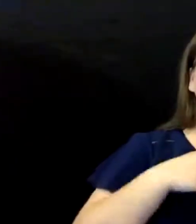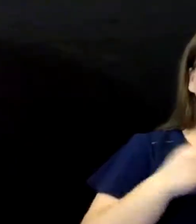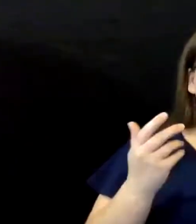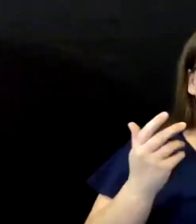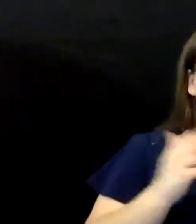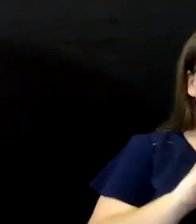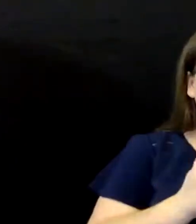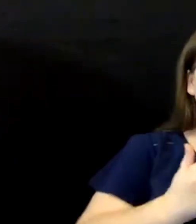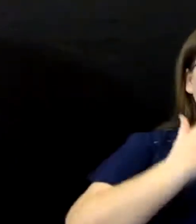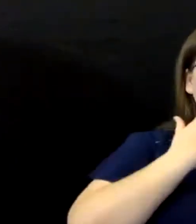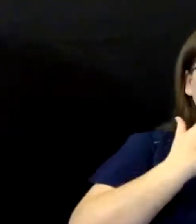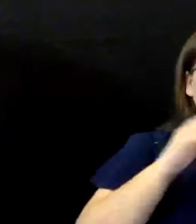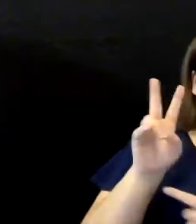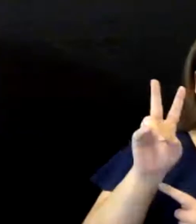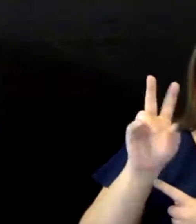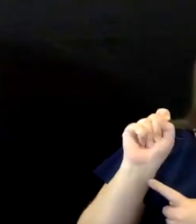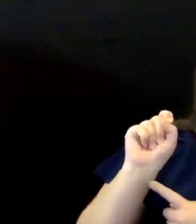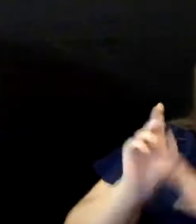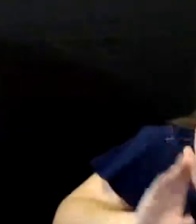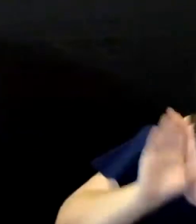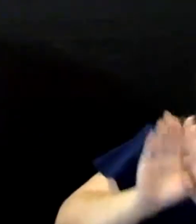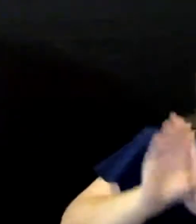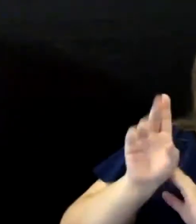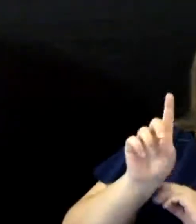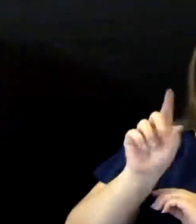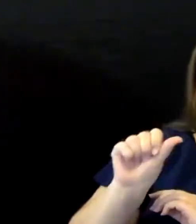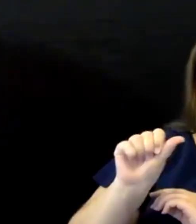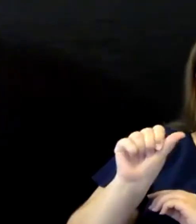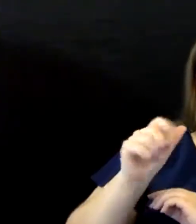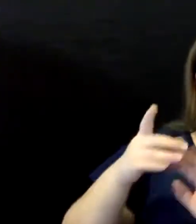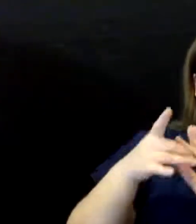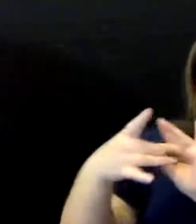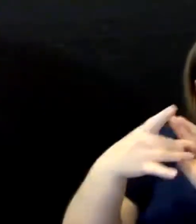thanking the Vermont Developmental Disabilities Coalition -- I'm sorry